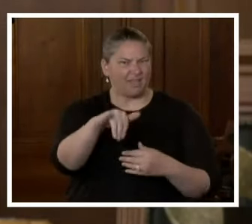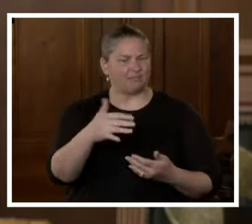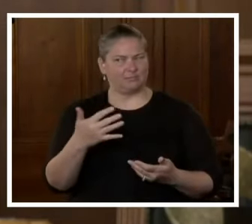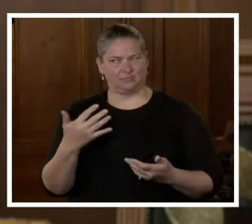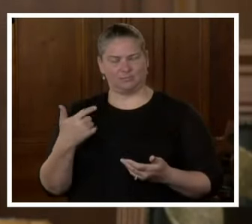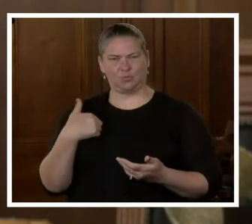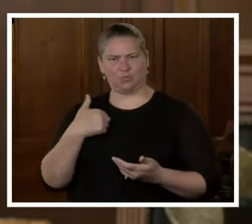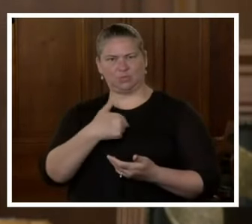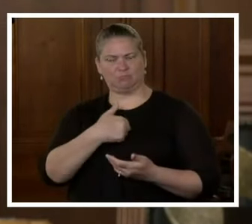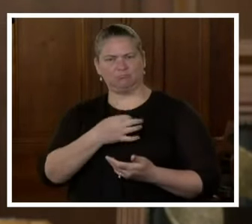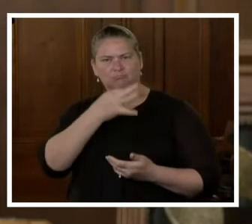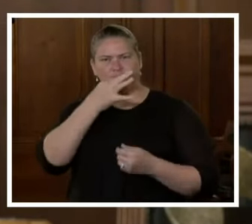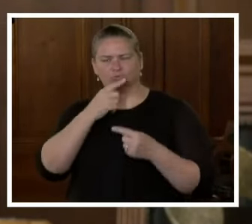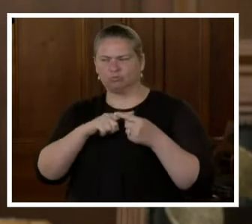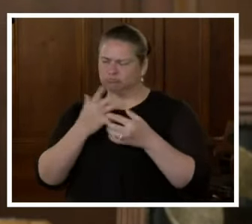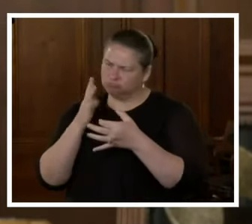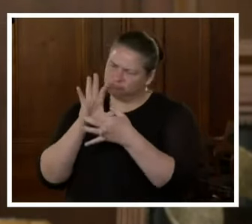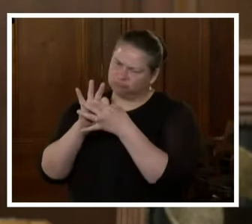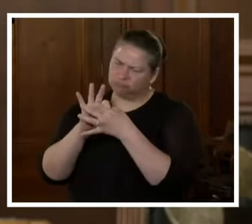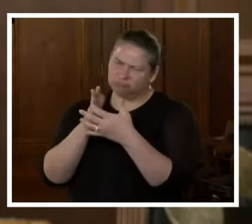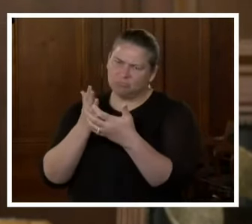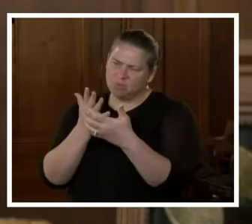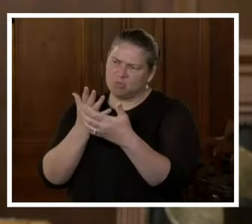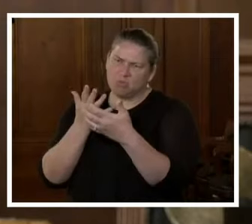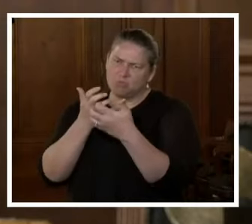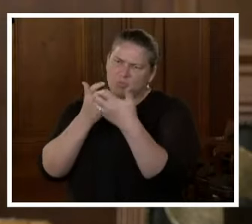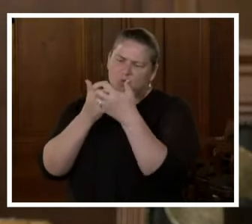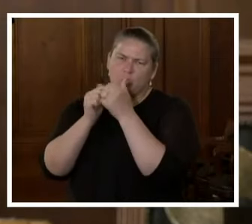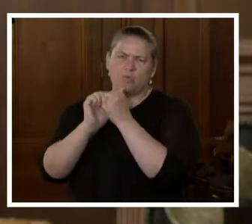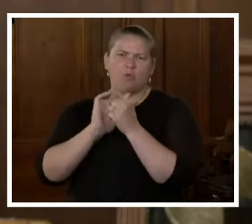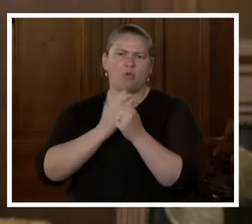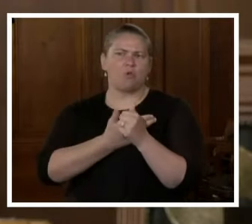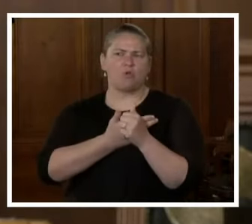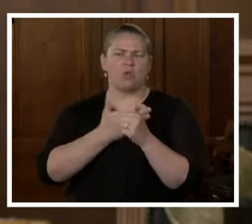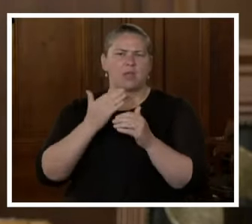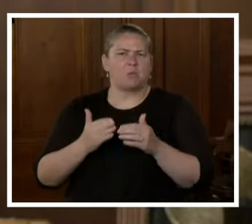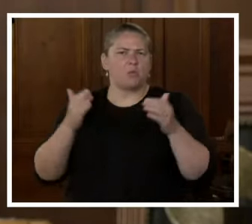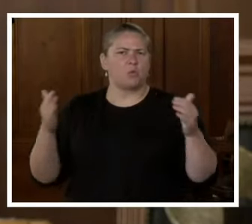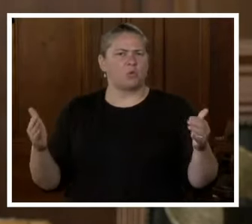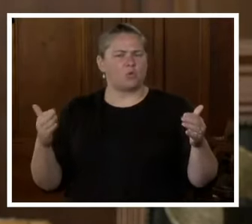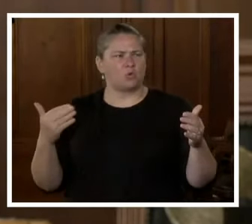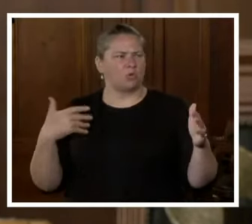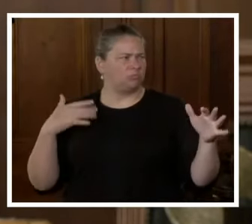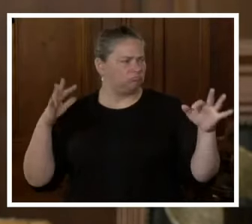FIGHTING THIS VIRUS, WE'LL TALK